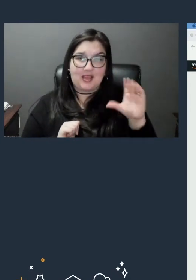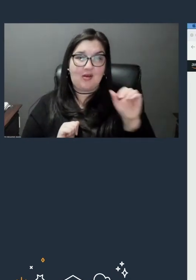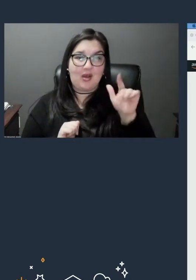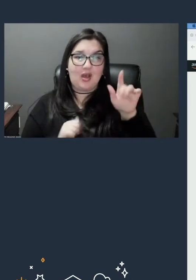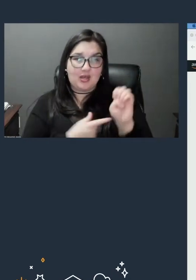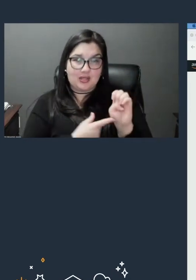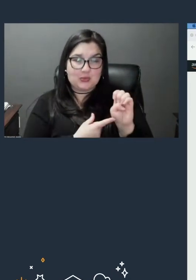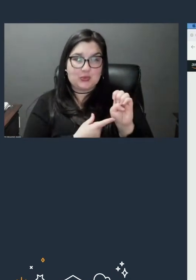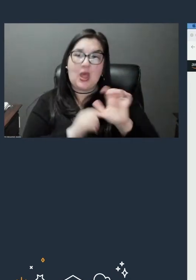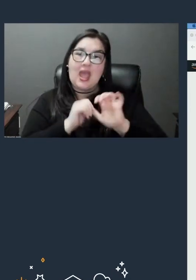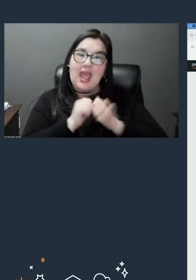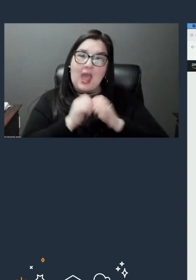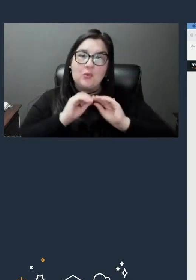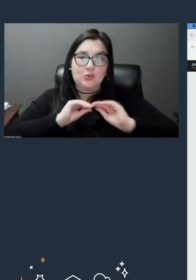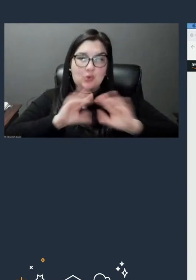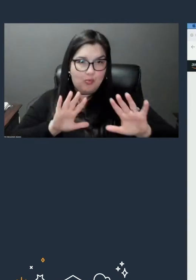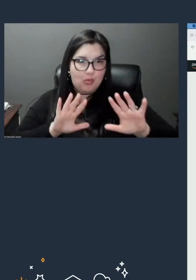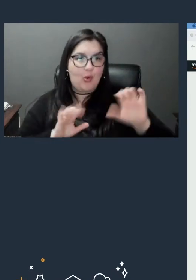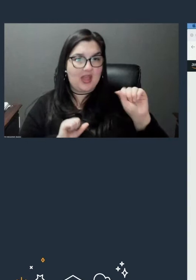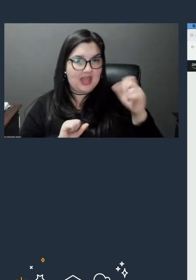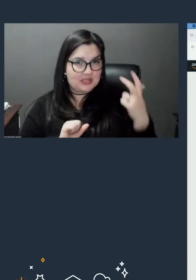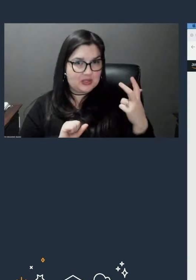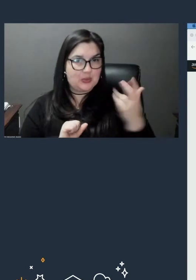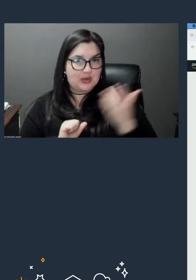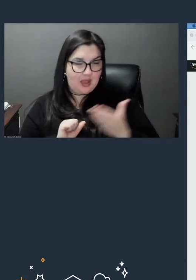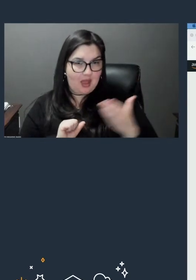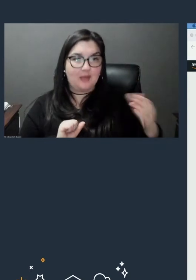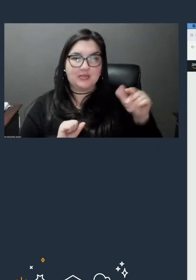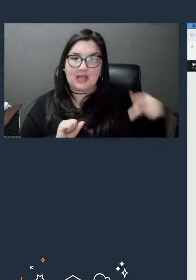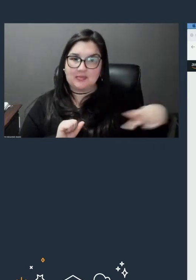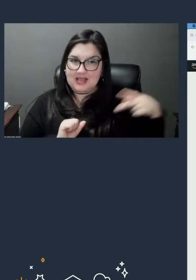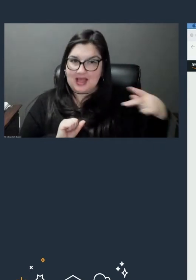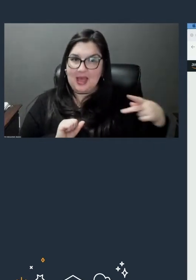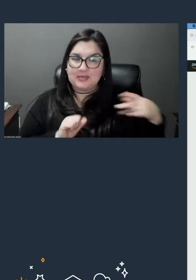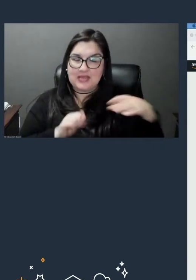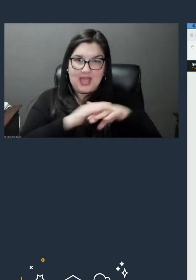that S3 Object Lambda access point, how to create that S3 access point,